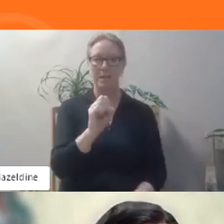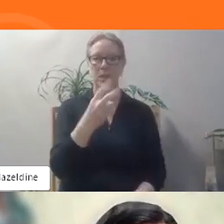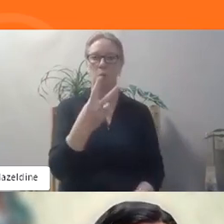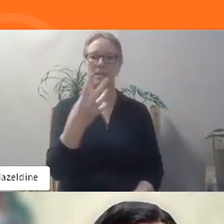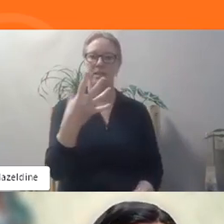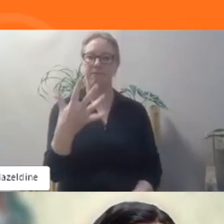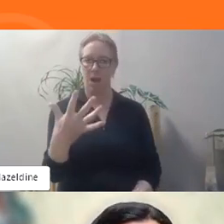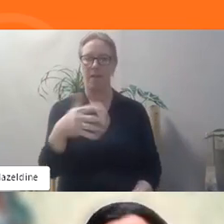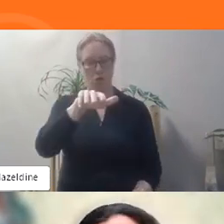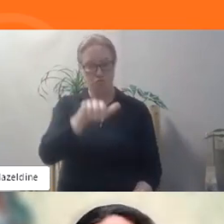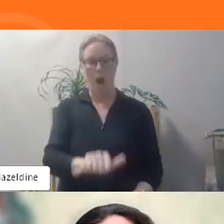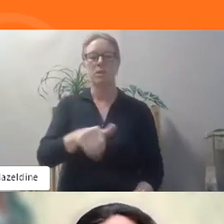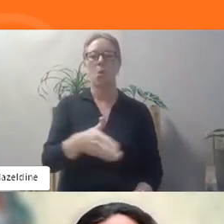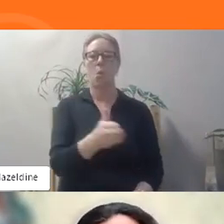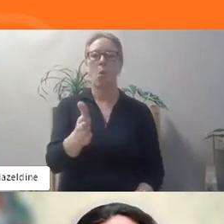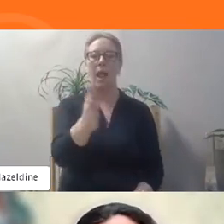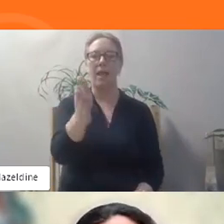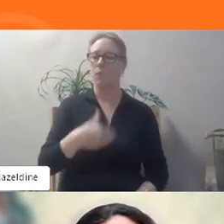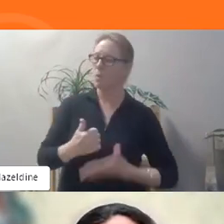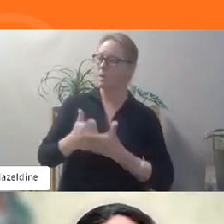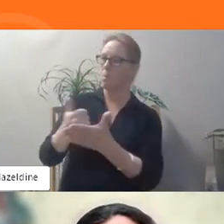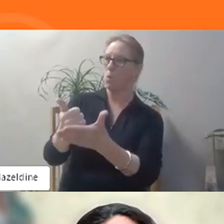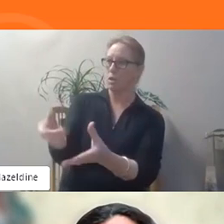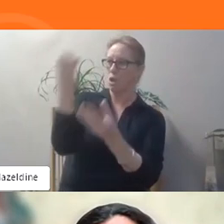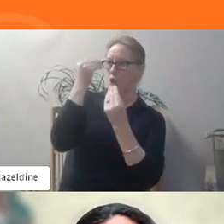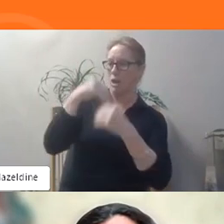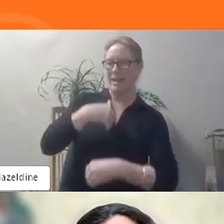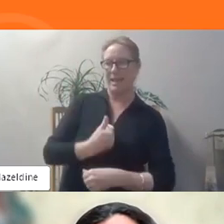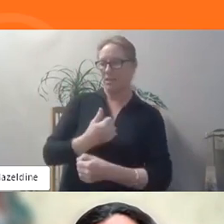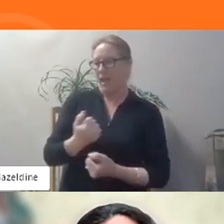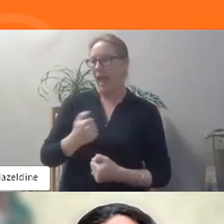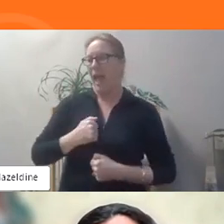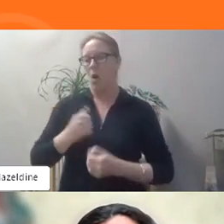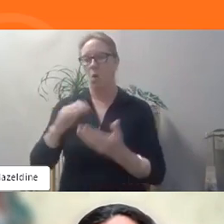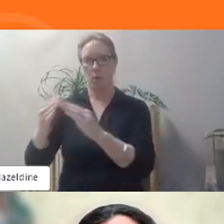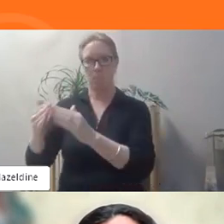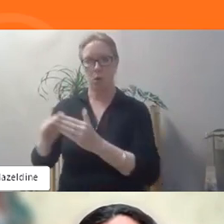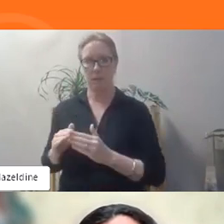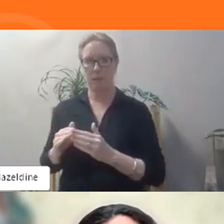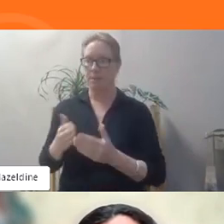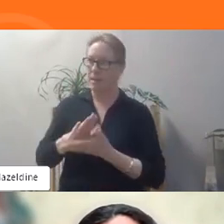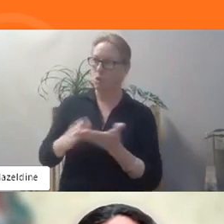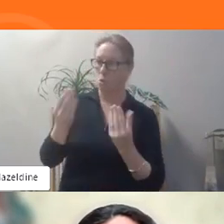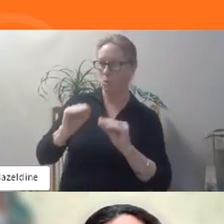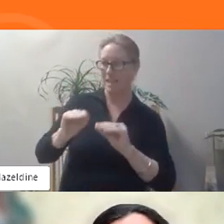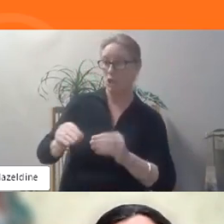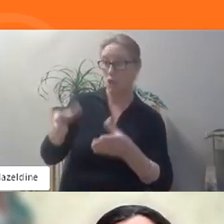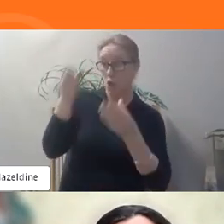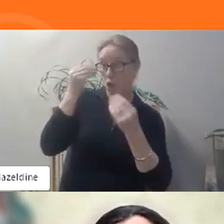direction for supporting the learning needs of our community. This will teach learners to read in a way that addresses the needs of the